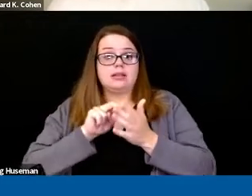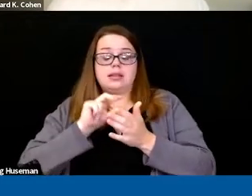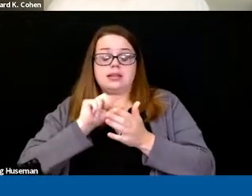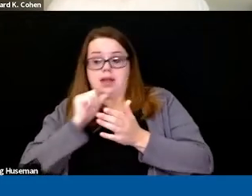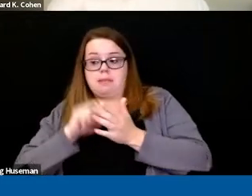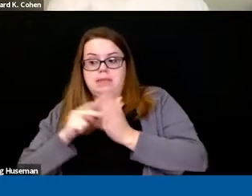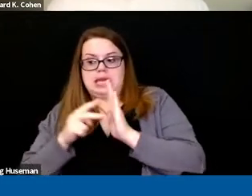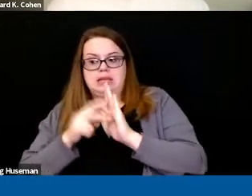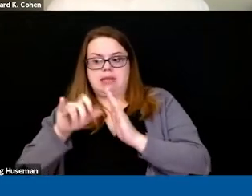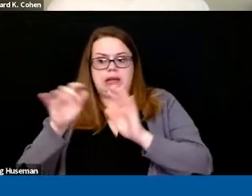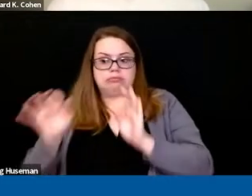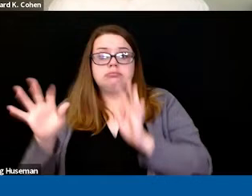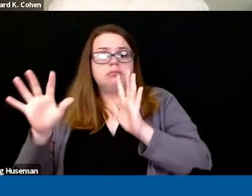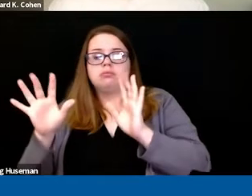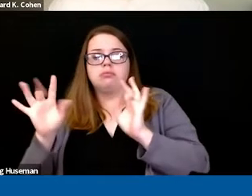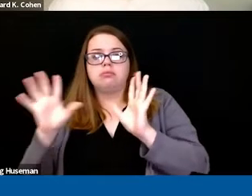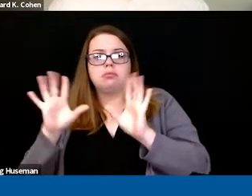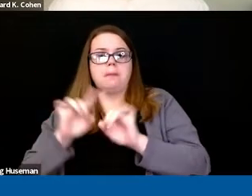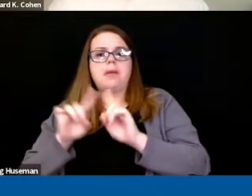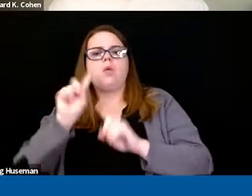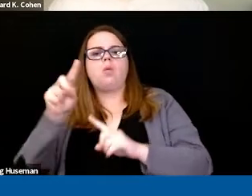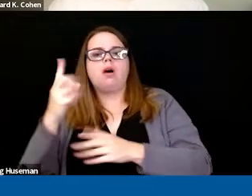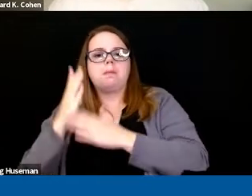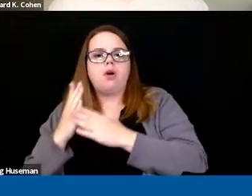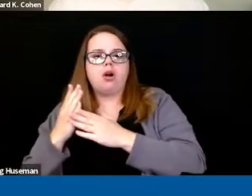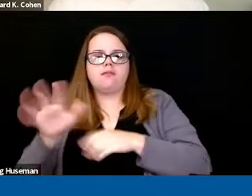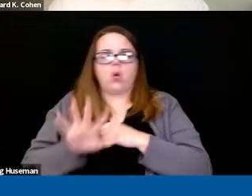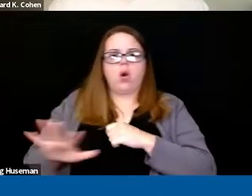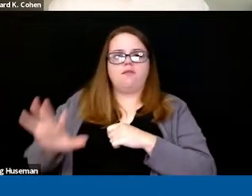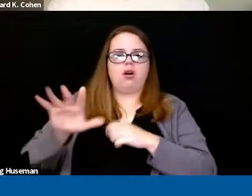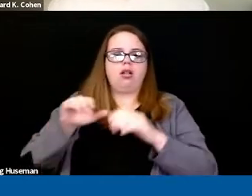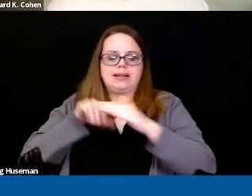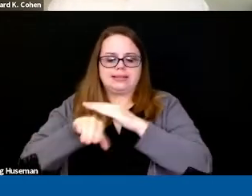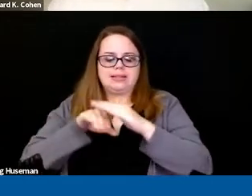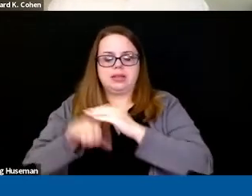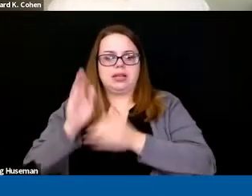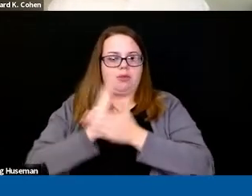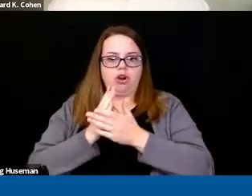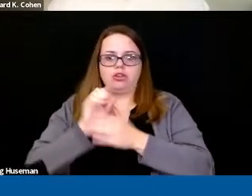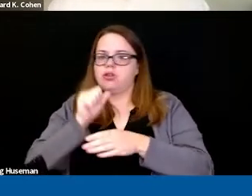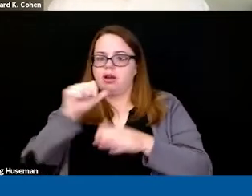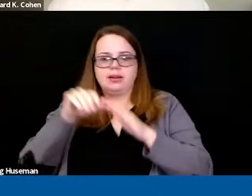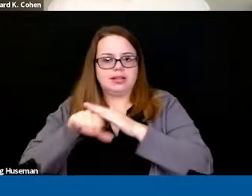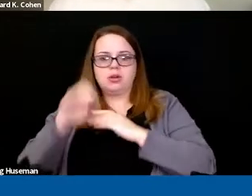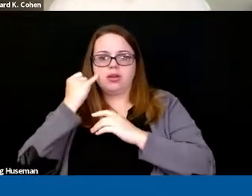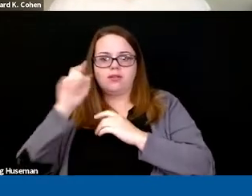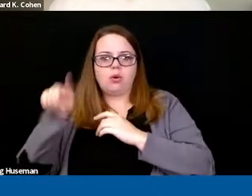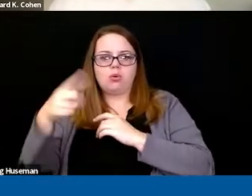but it's only one part of the overall accessibility and usability of your work. You're not accessible if all you did was just add ARIA,